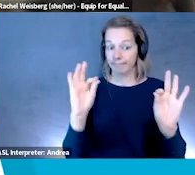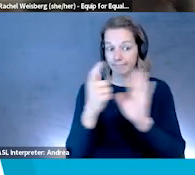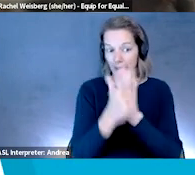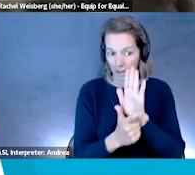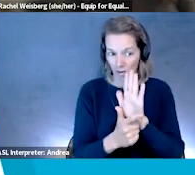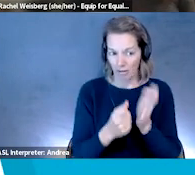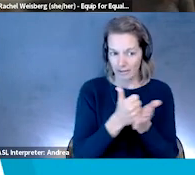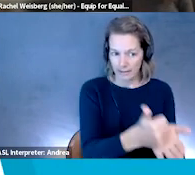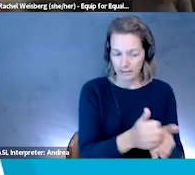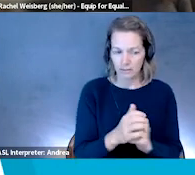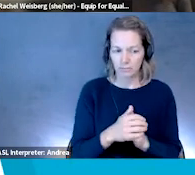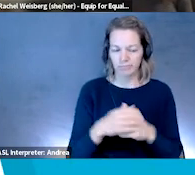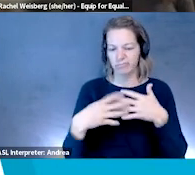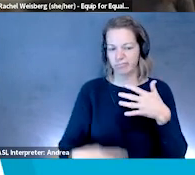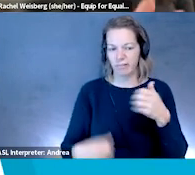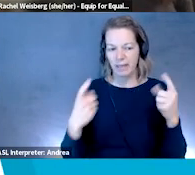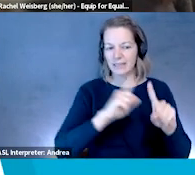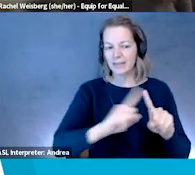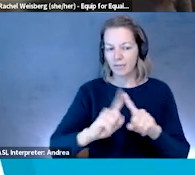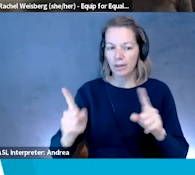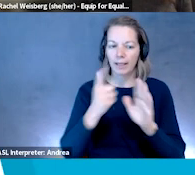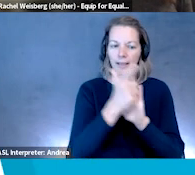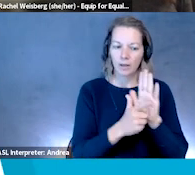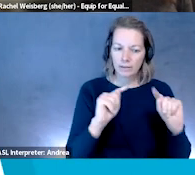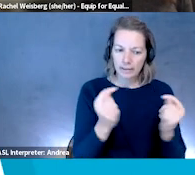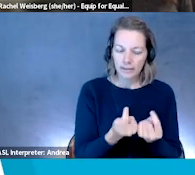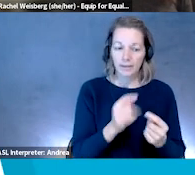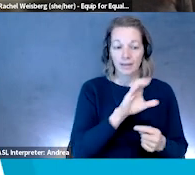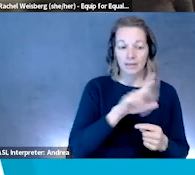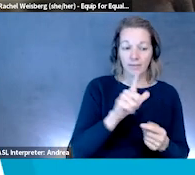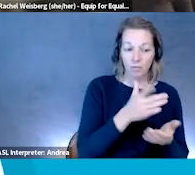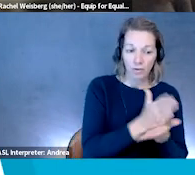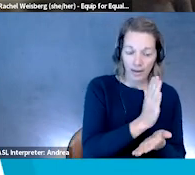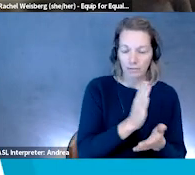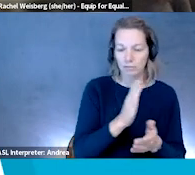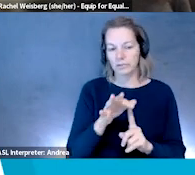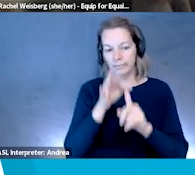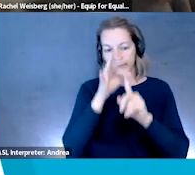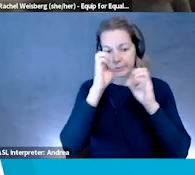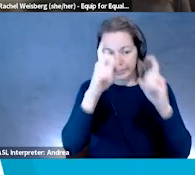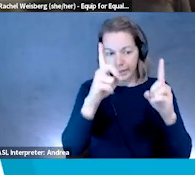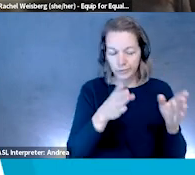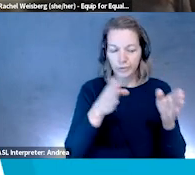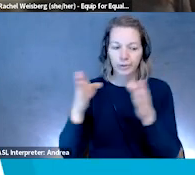HUMAN AND CIVIL RIGHTS FOR PEOPLE WITH DIABILITIES IN ILLINOIS. WE DO THIS THROUGH THE FREE